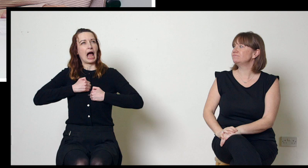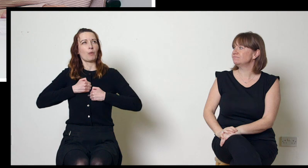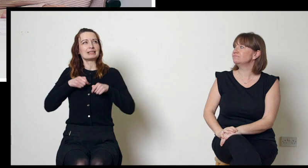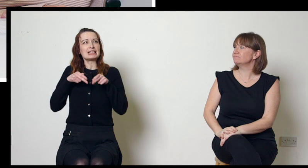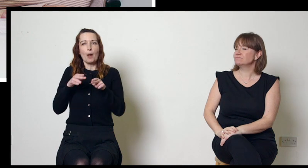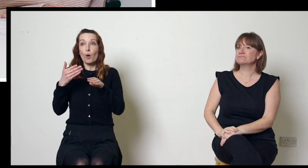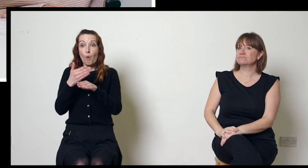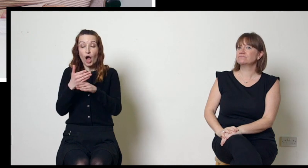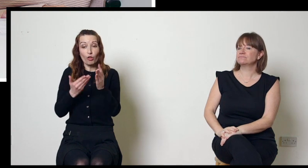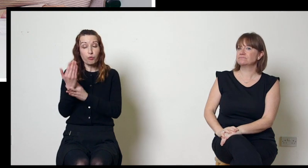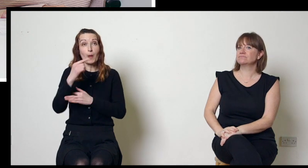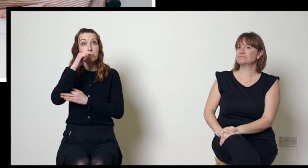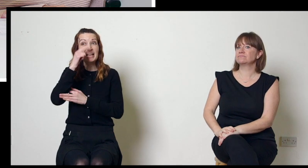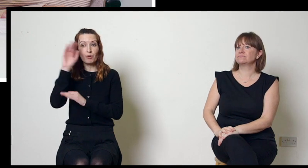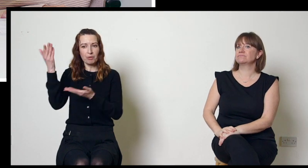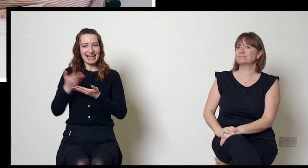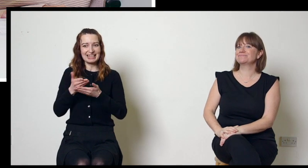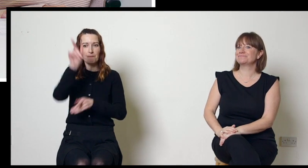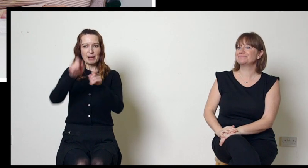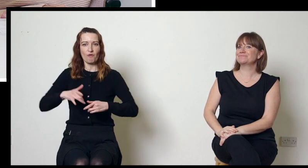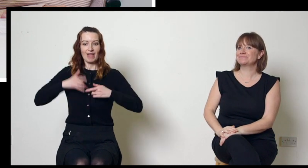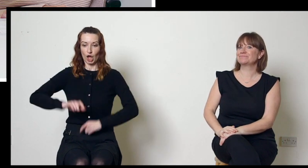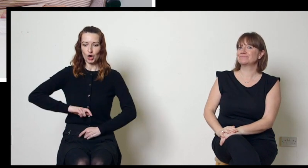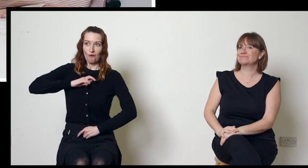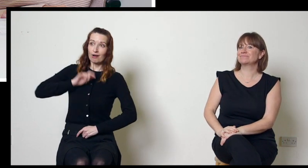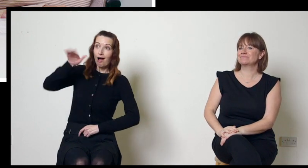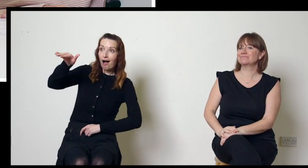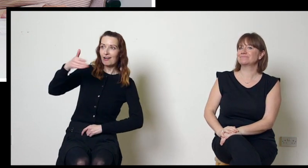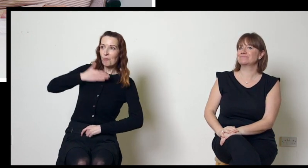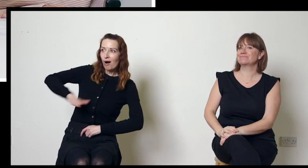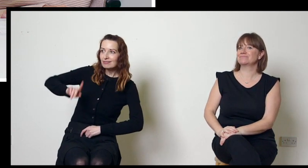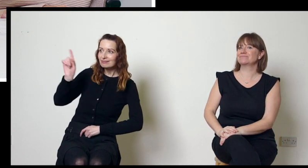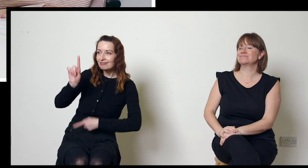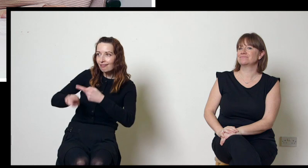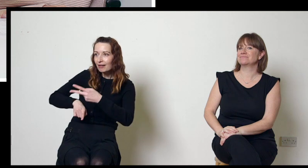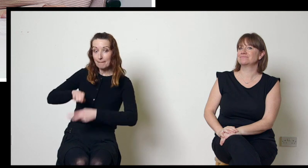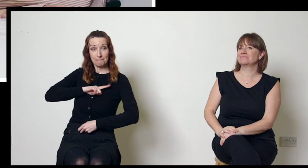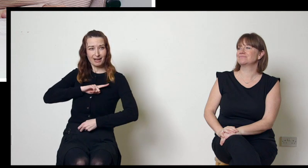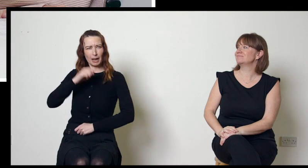People feel confident to ask us to do stuff like that because we have an understanding and we want to understand and improve.